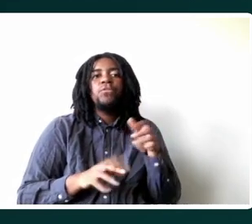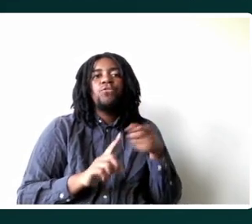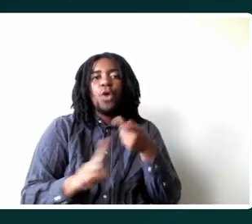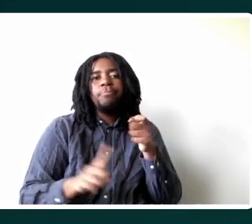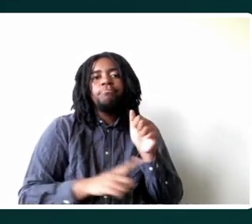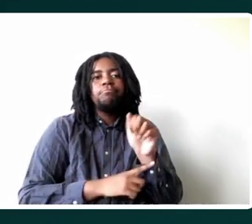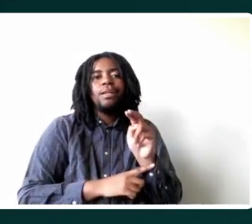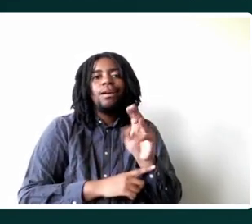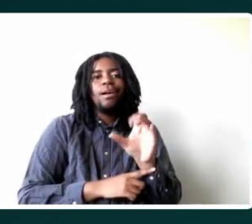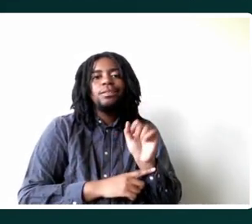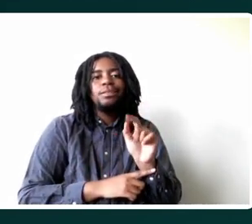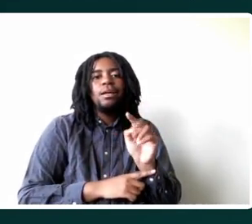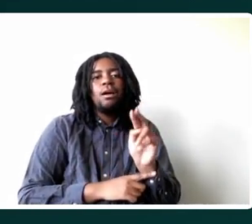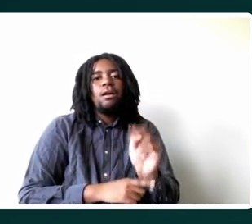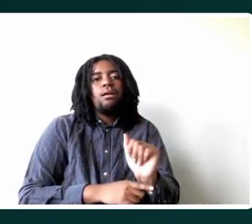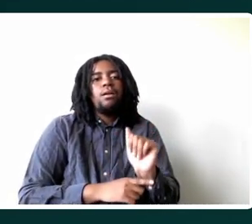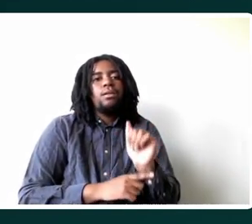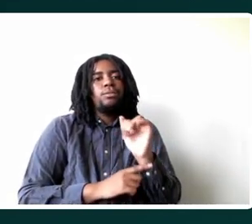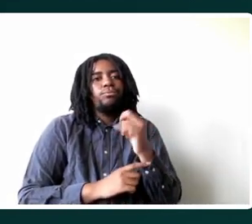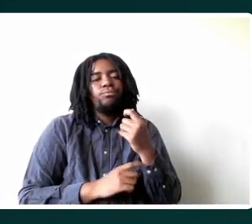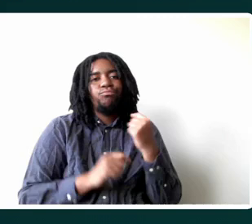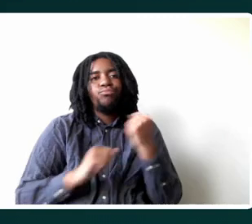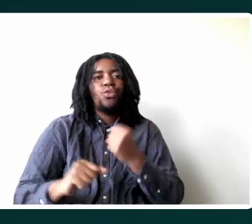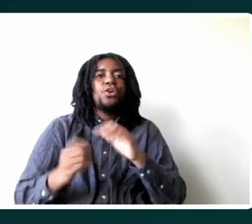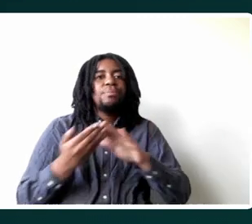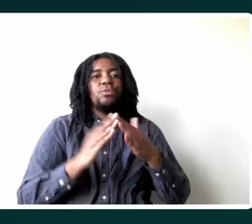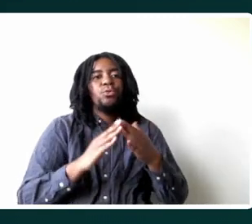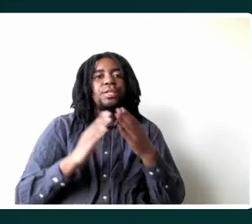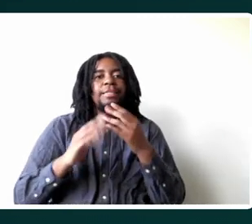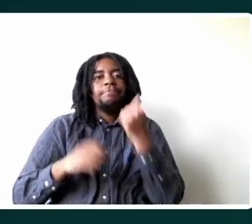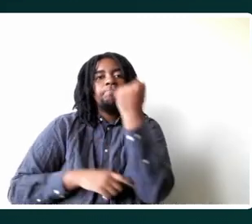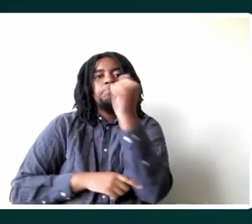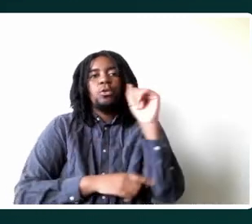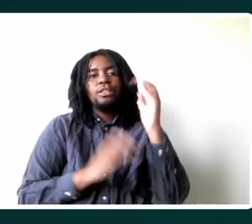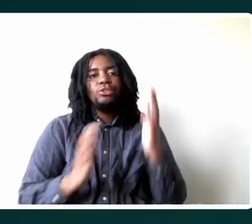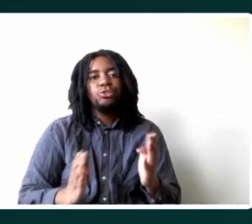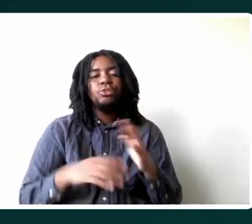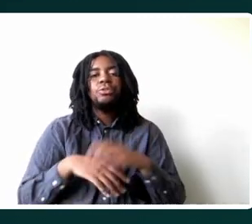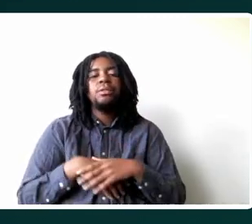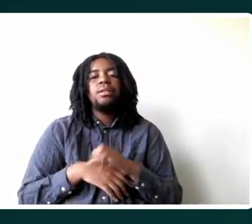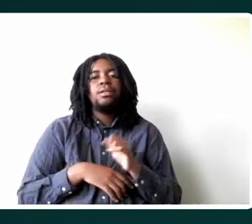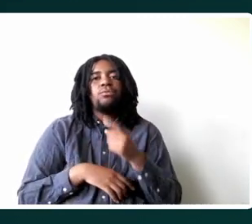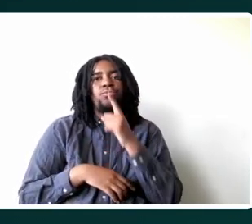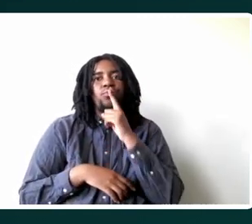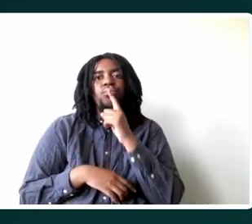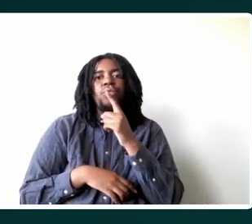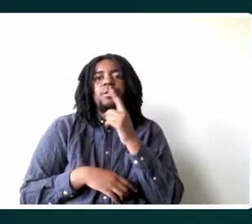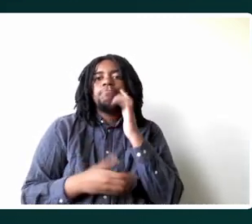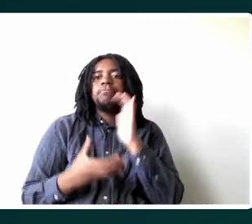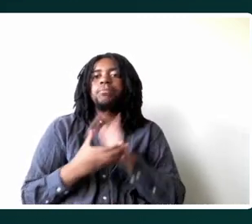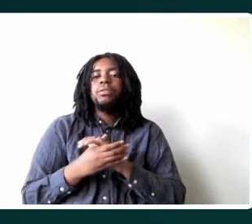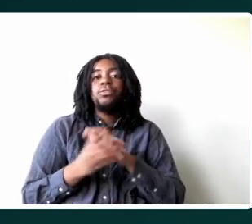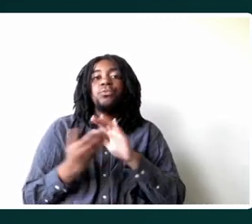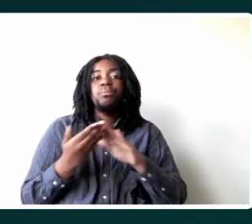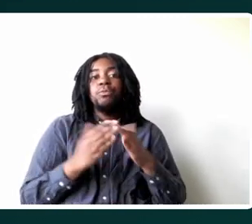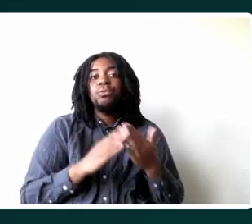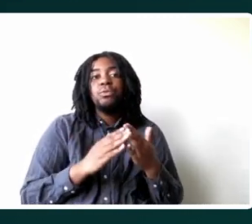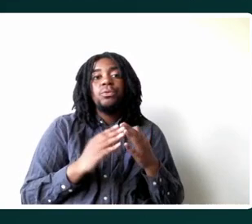and believed deeply in this idea that museums could and should work closely and collaboratively